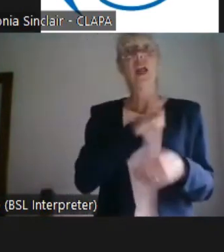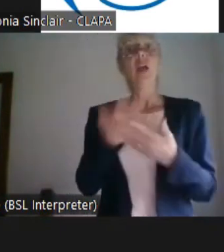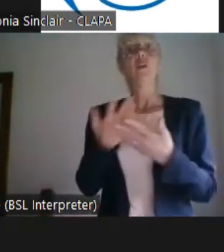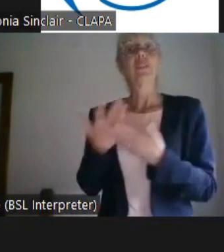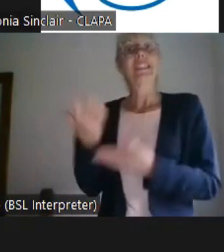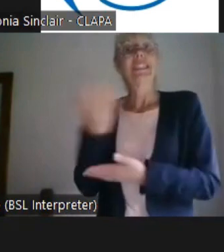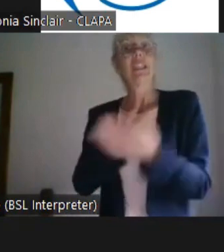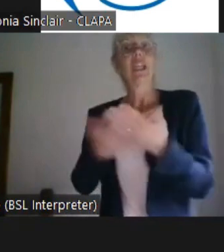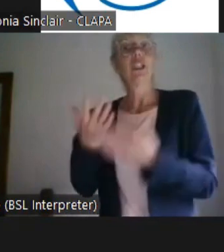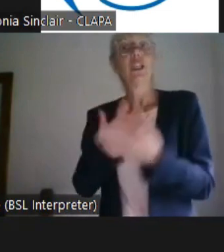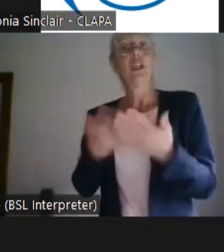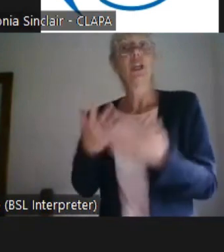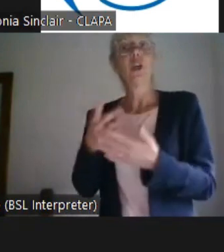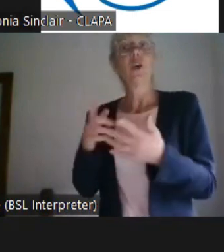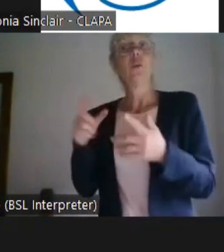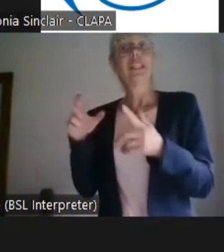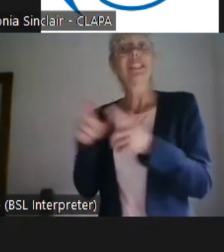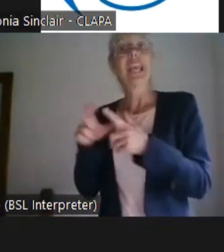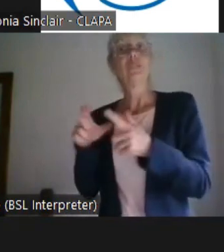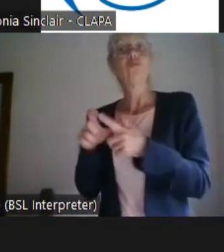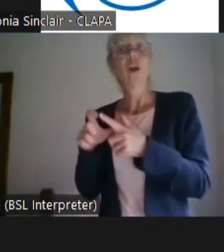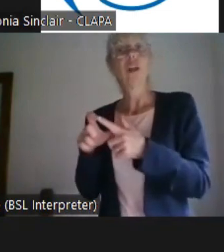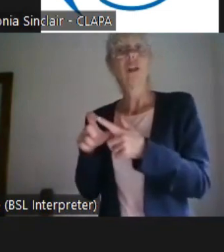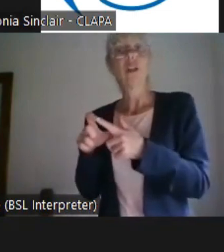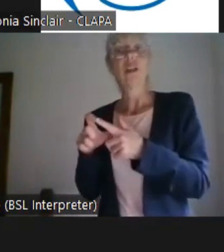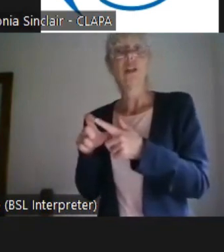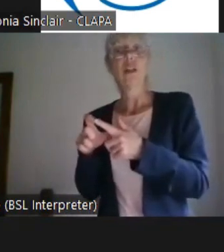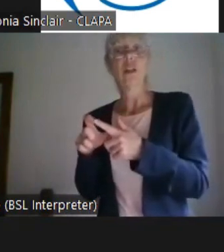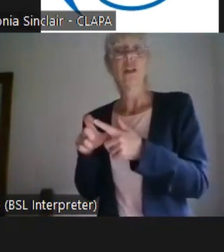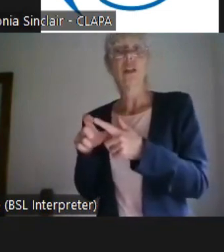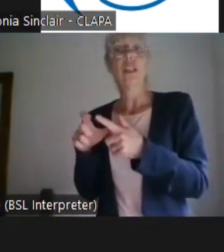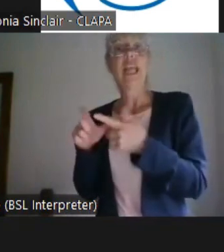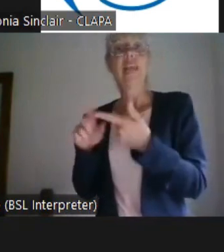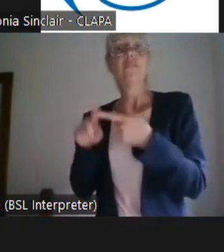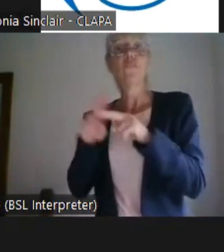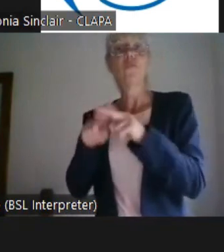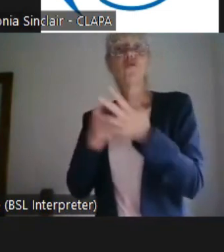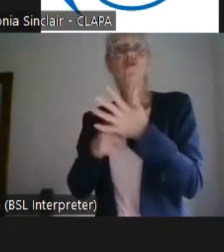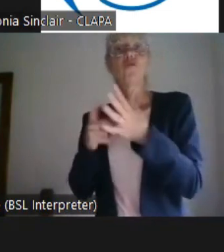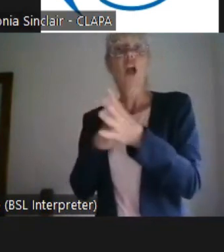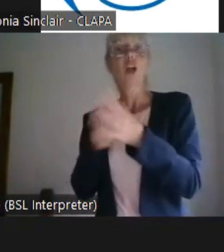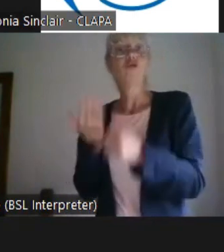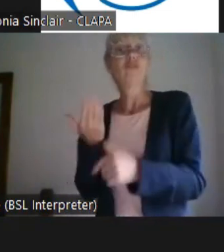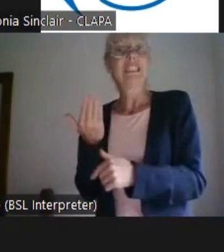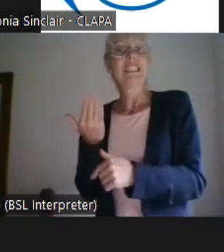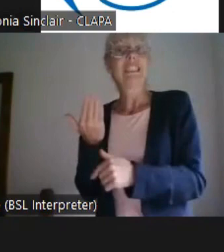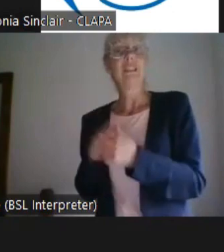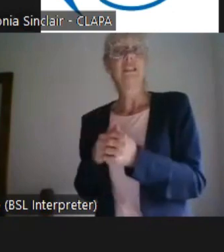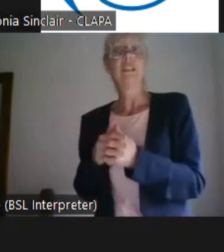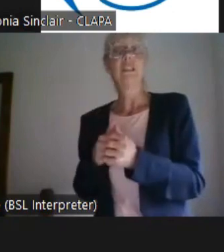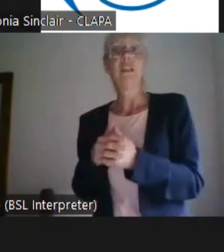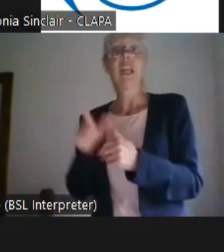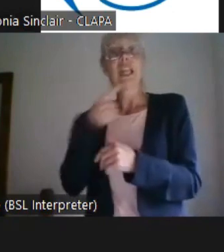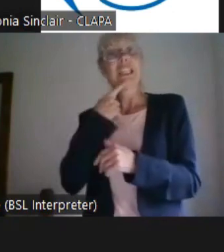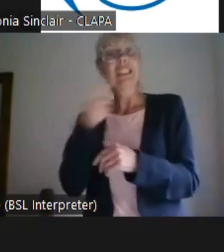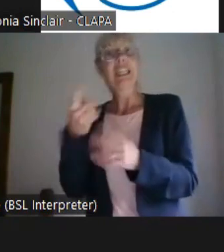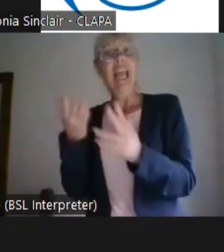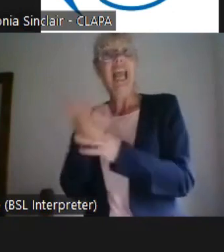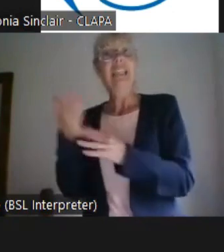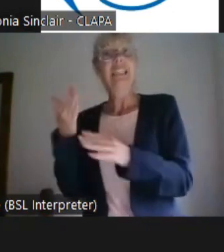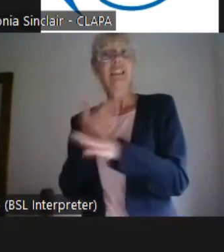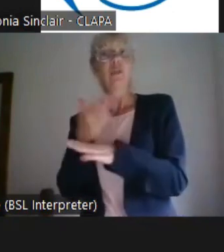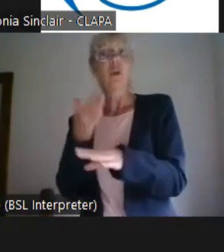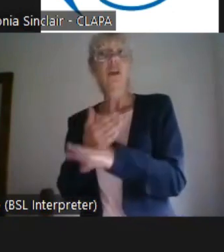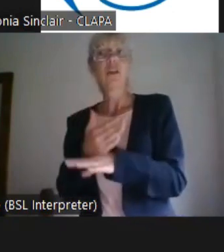about this very issue um and I mentioned access to work and they said oh we're civil